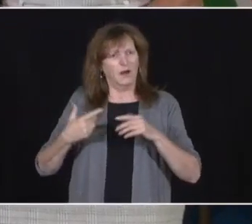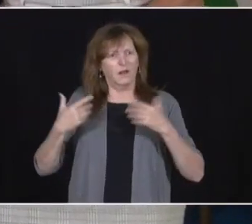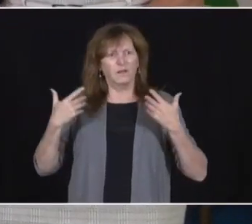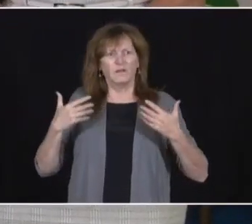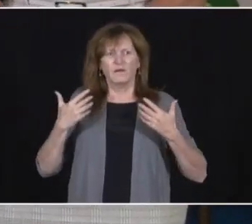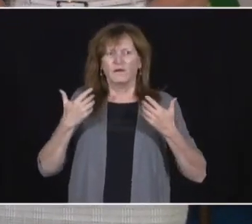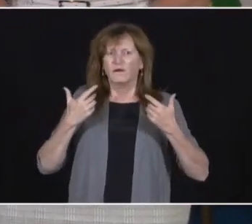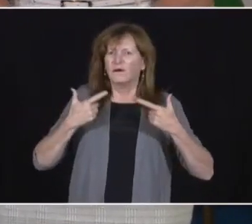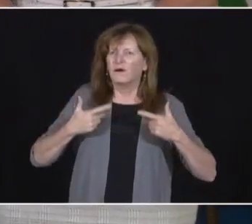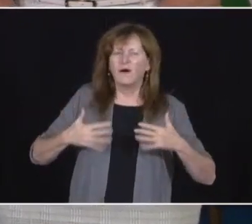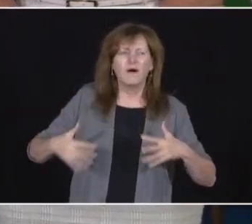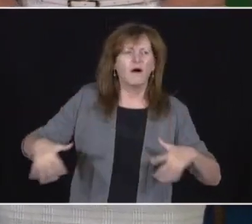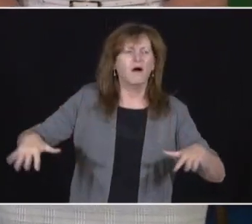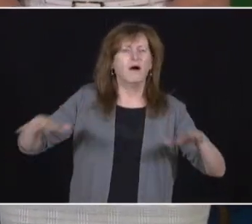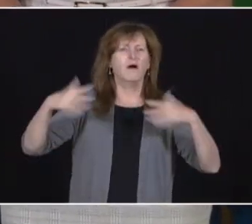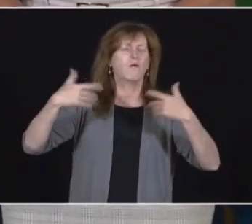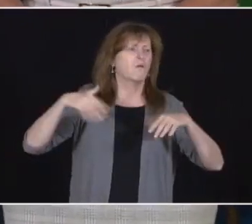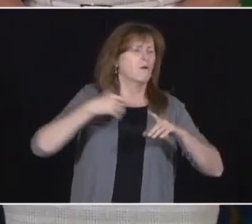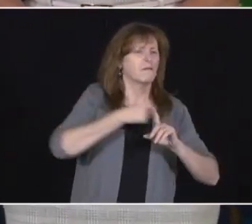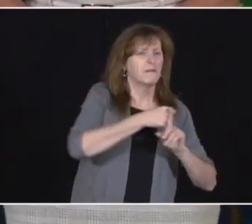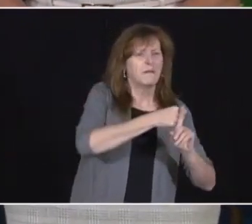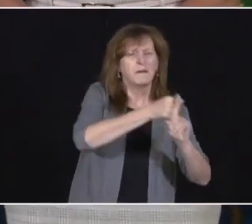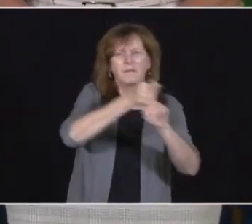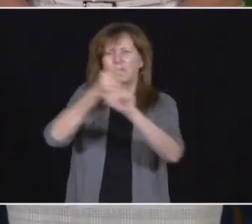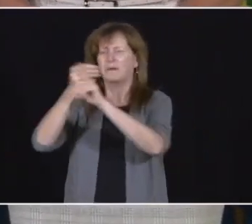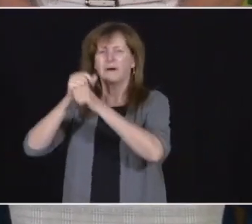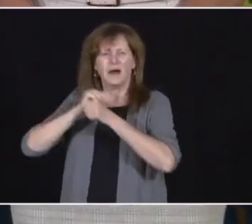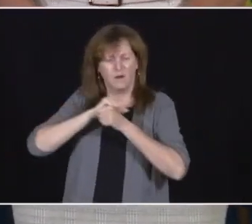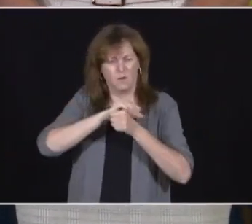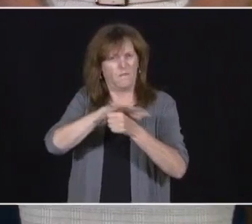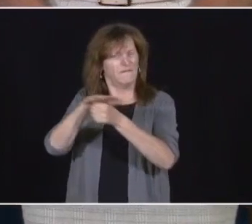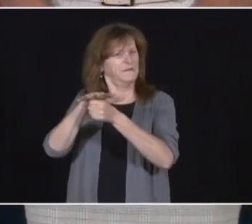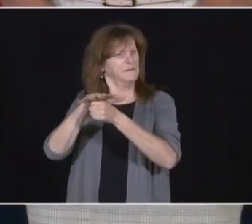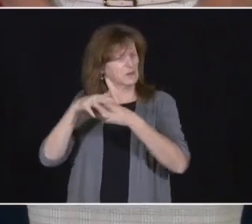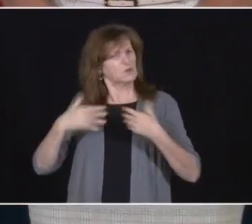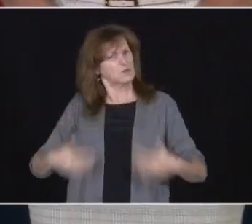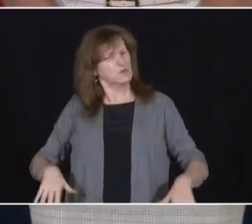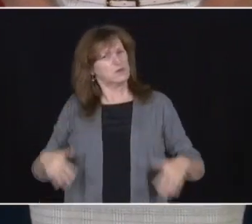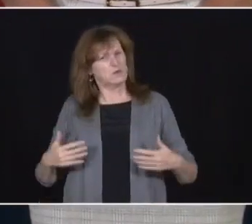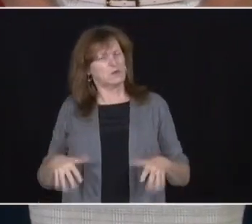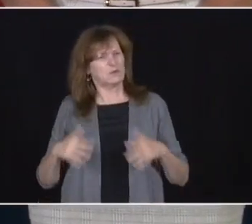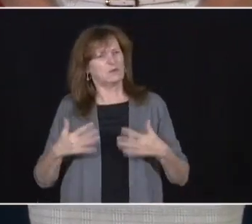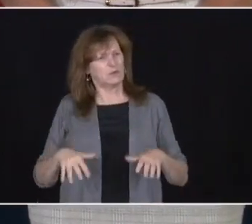Over the past few months, every person in Ontario has been impacted by the pandemic in one way or another.